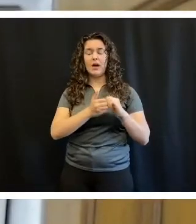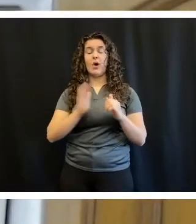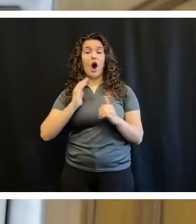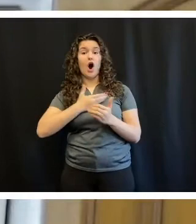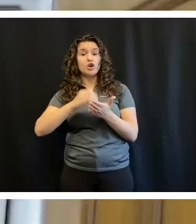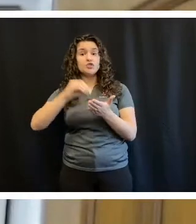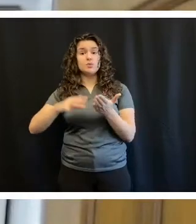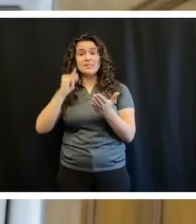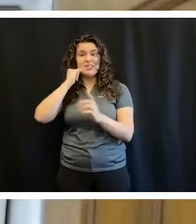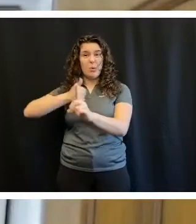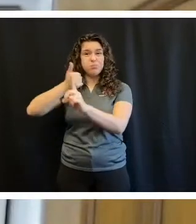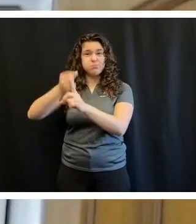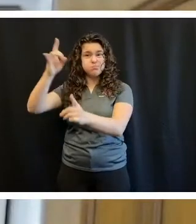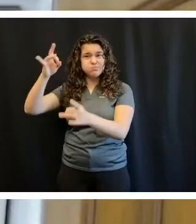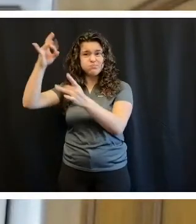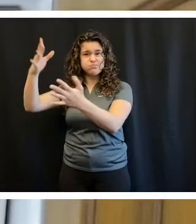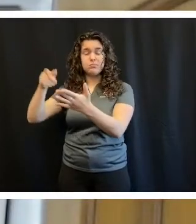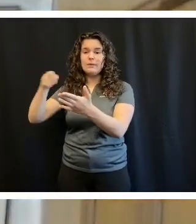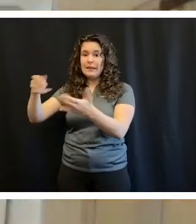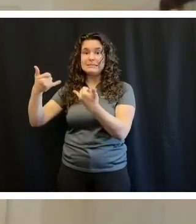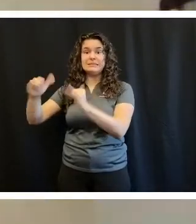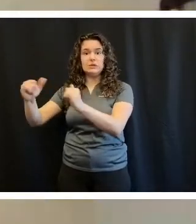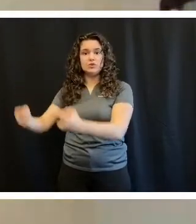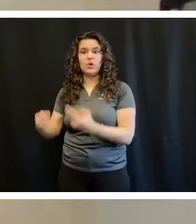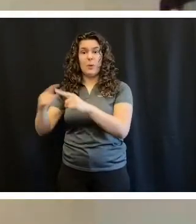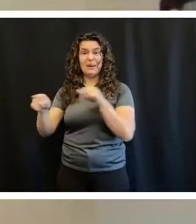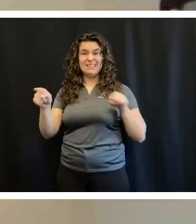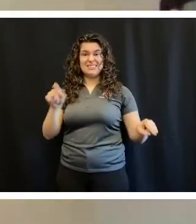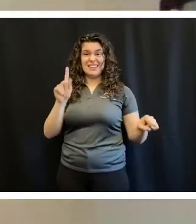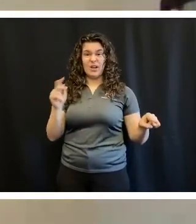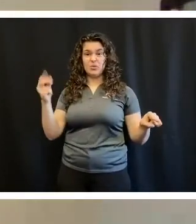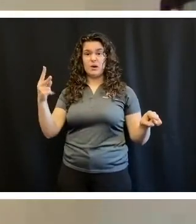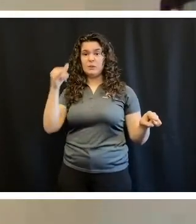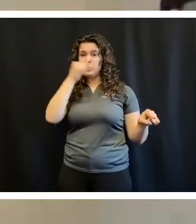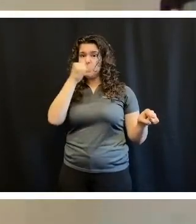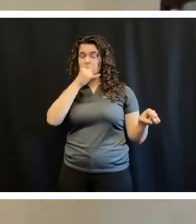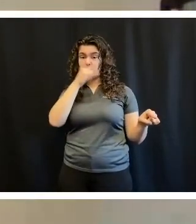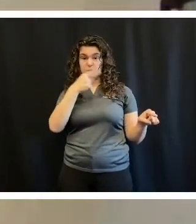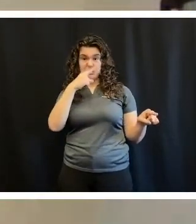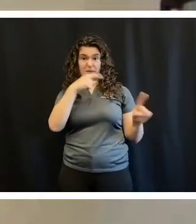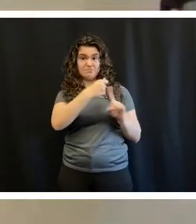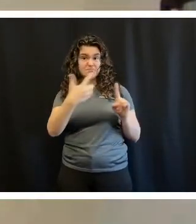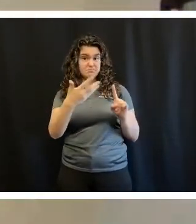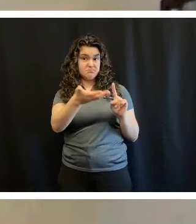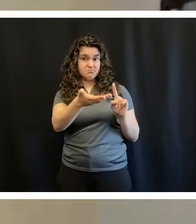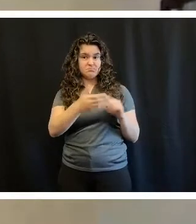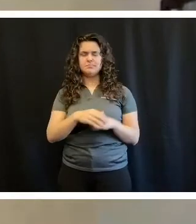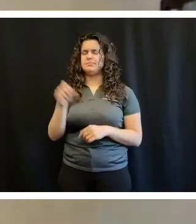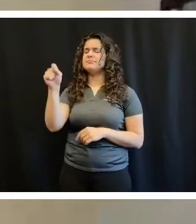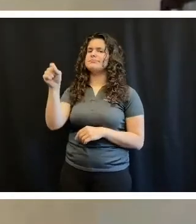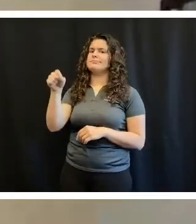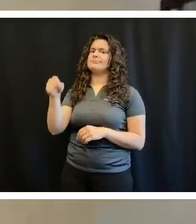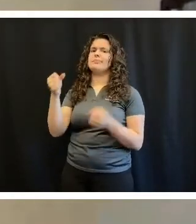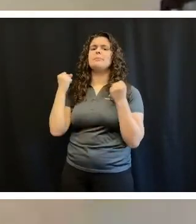Would you speak to that, George? Yeah, a majority of the students do need assistance.